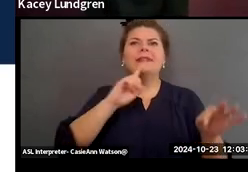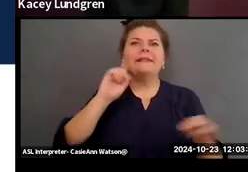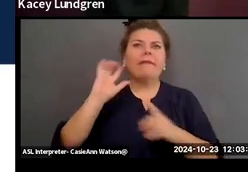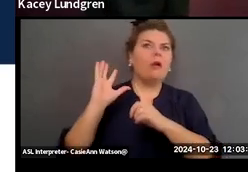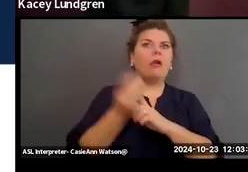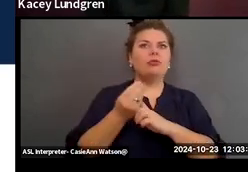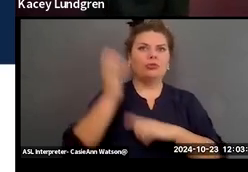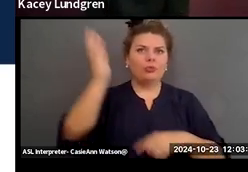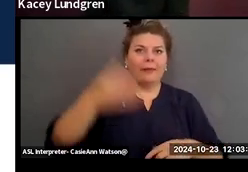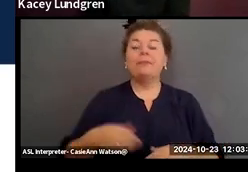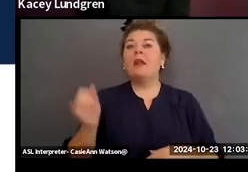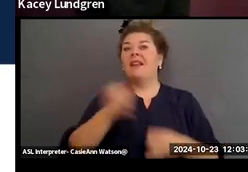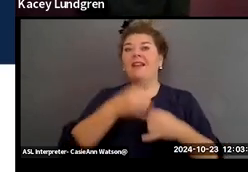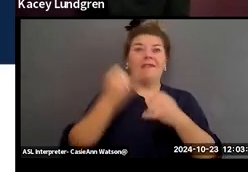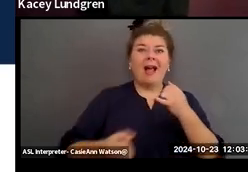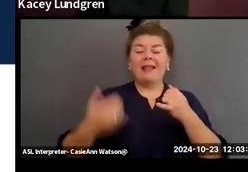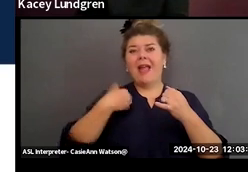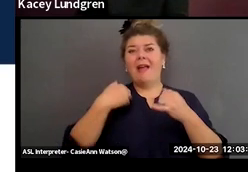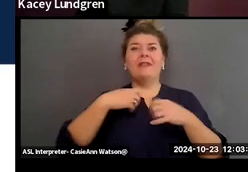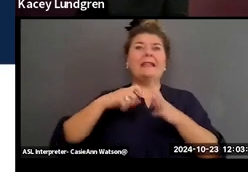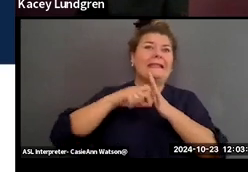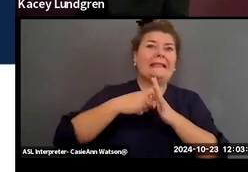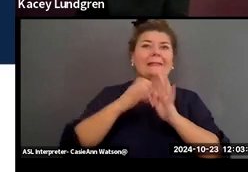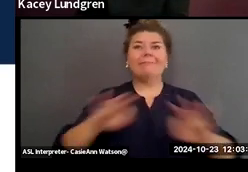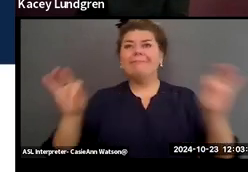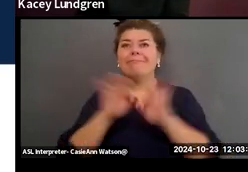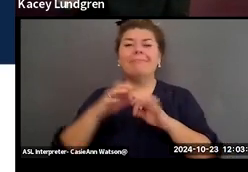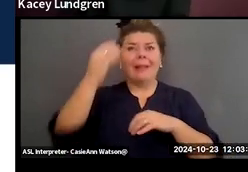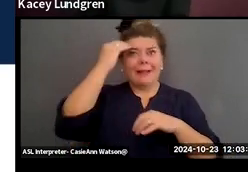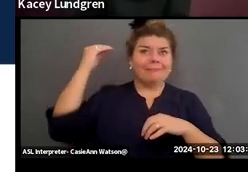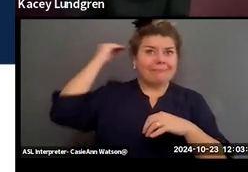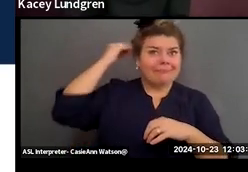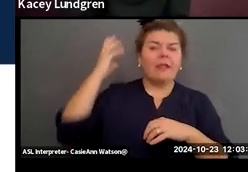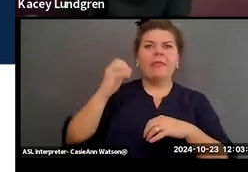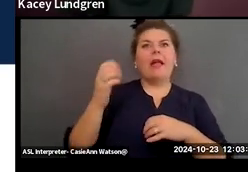Finally, we'll wrap up with key takeaways, and as I mentioned, there will be time for questions at the end.